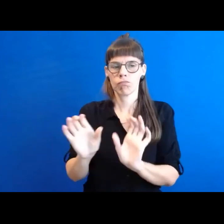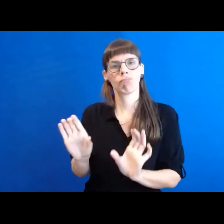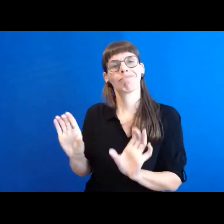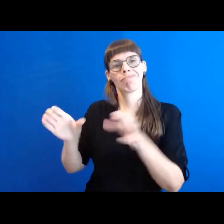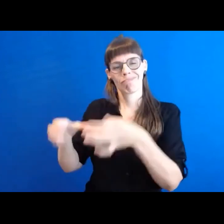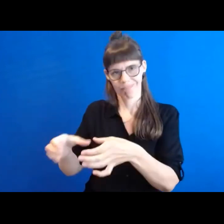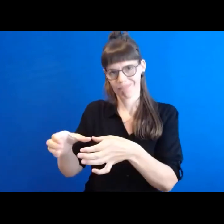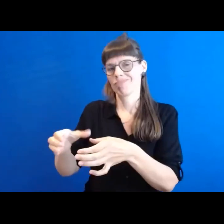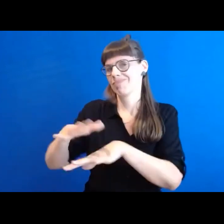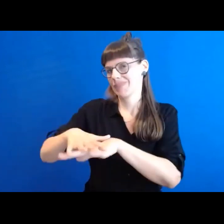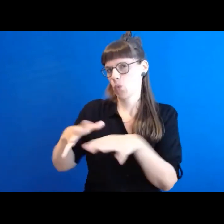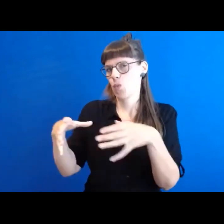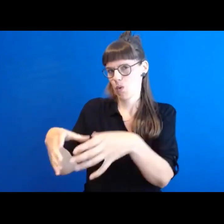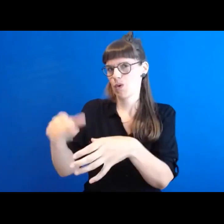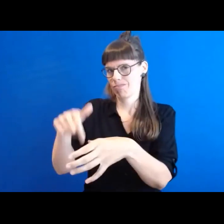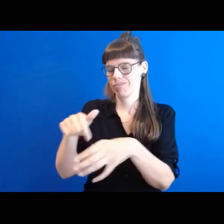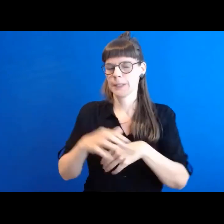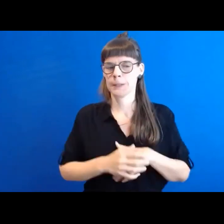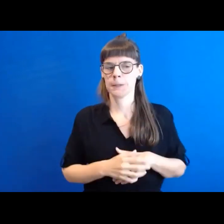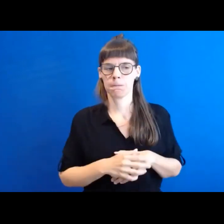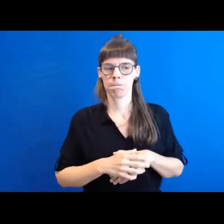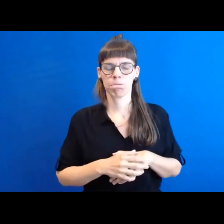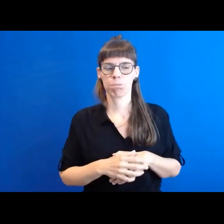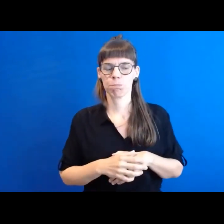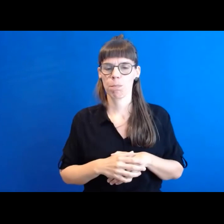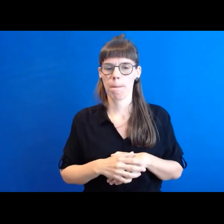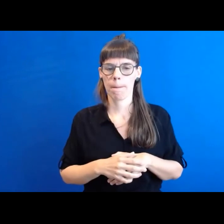rev gees and we're actually working together with